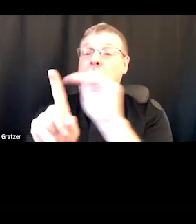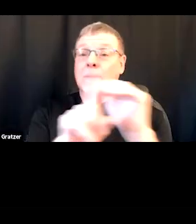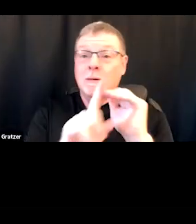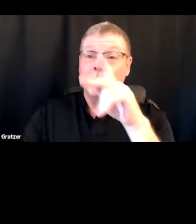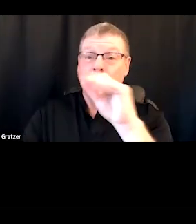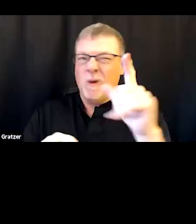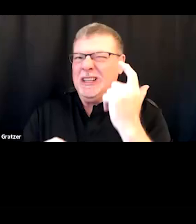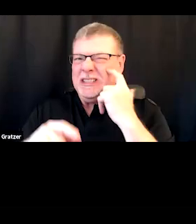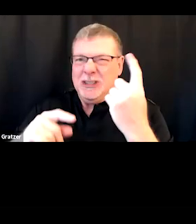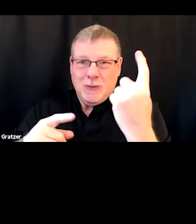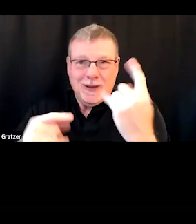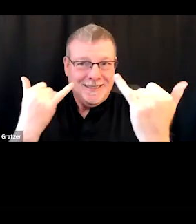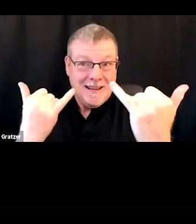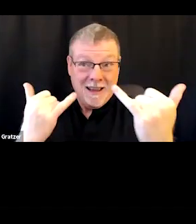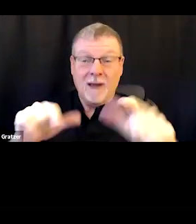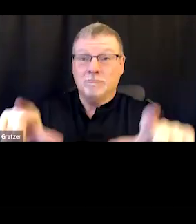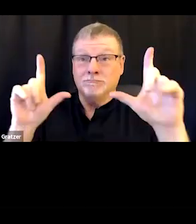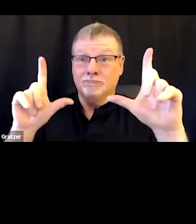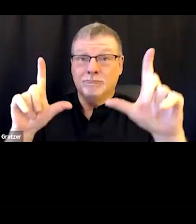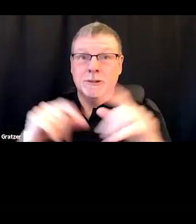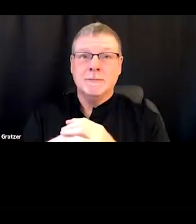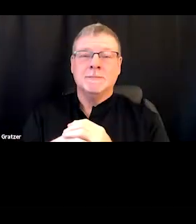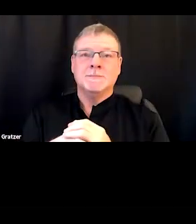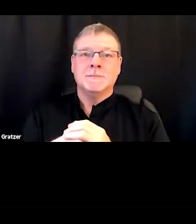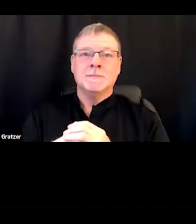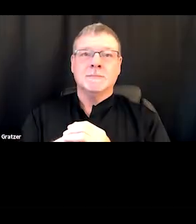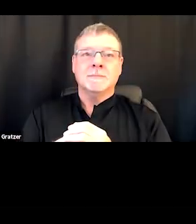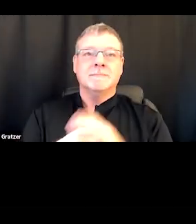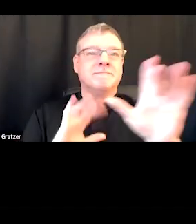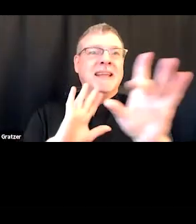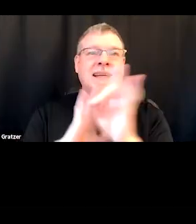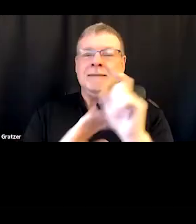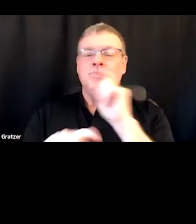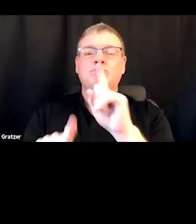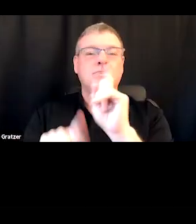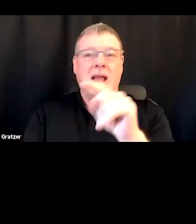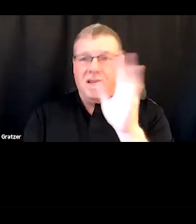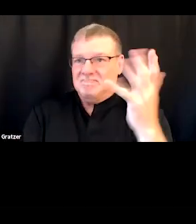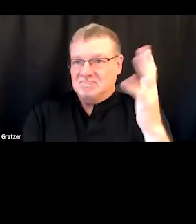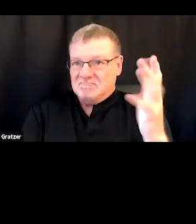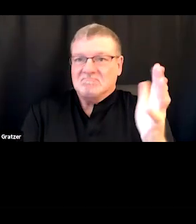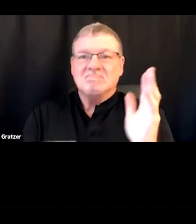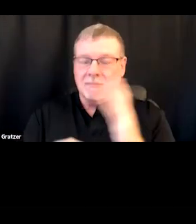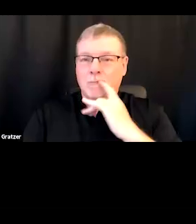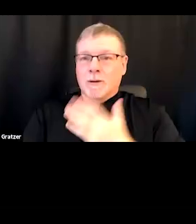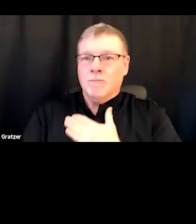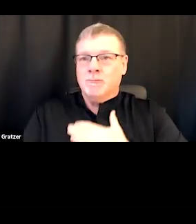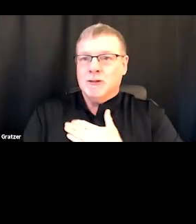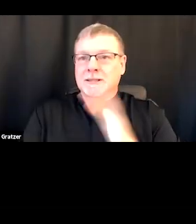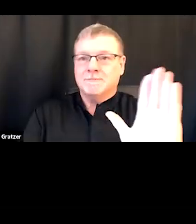you should have just seen one pop up right now. Just select and submit your responses, and we really appreciate your participation.